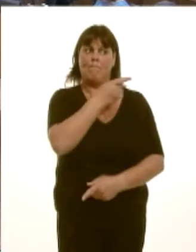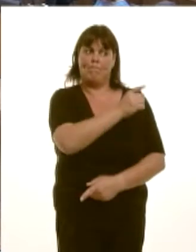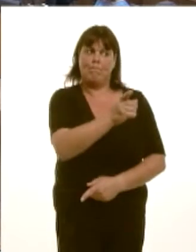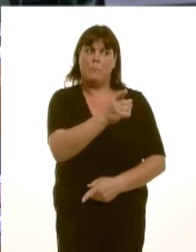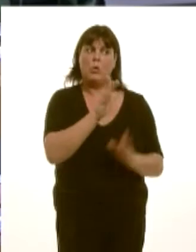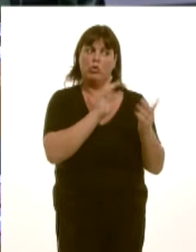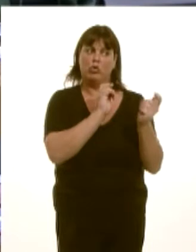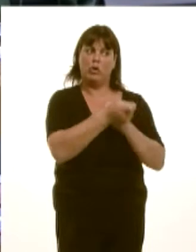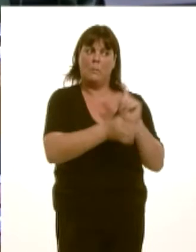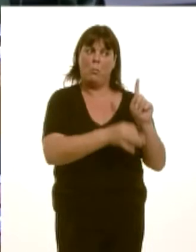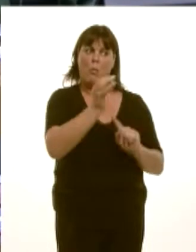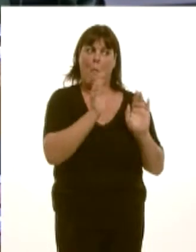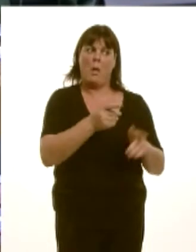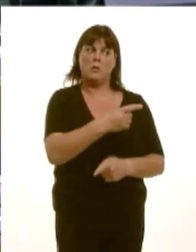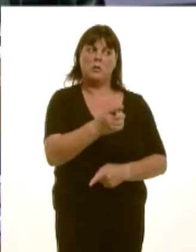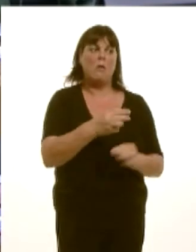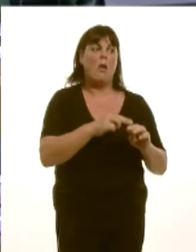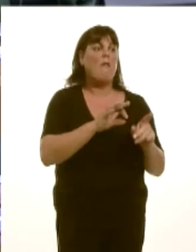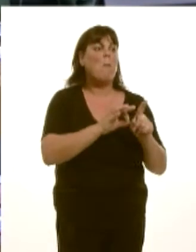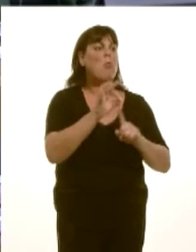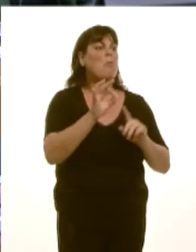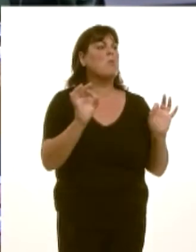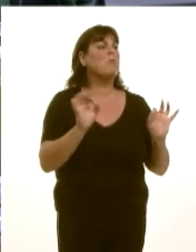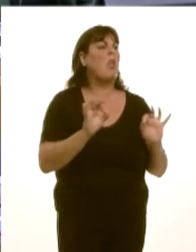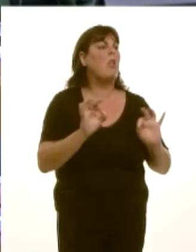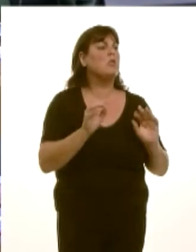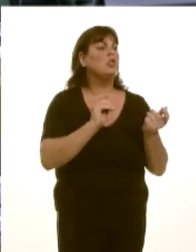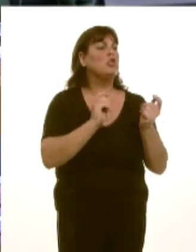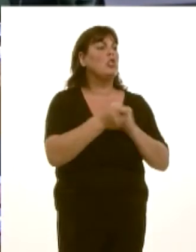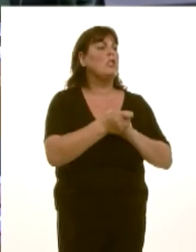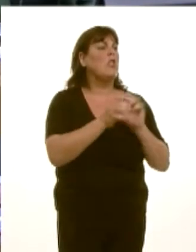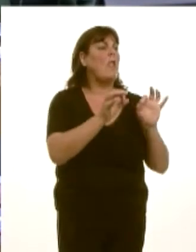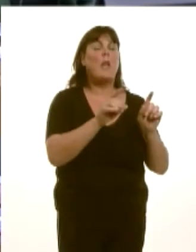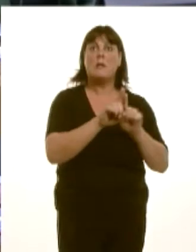If there is no delivery—this is true of any local health board—or insufficient delivery,